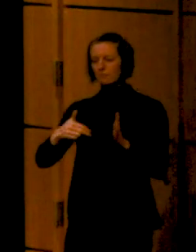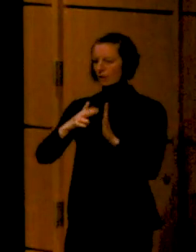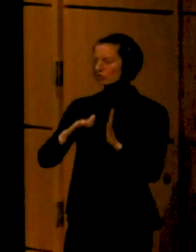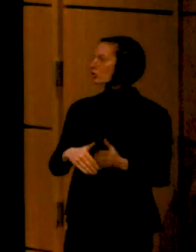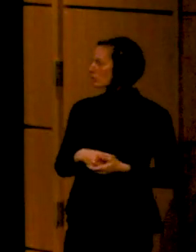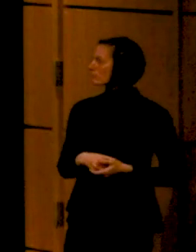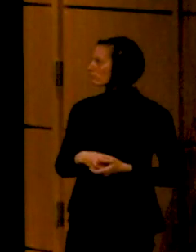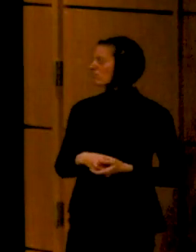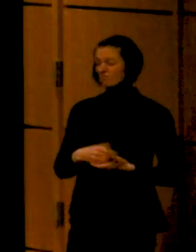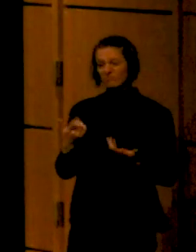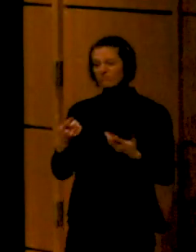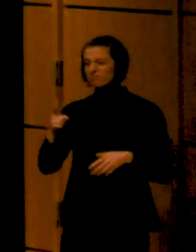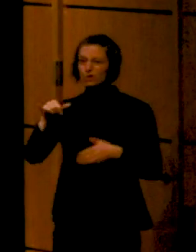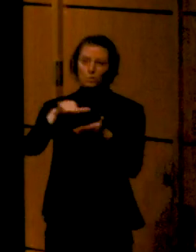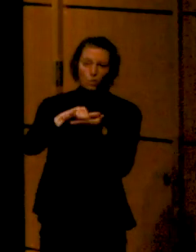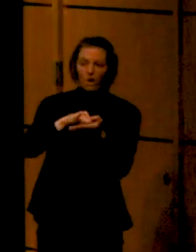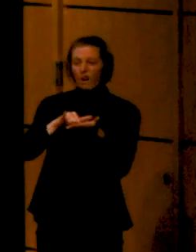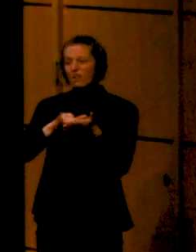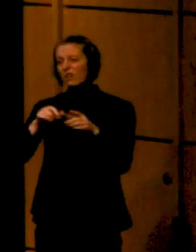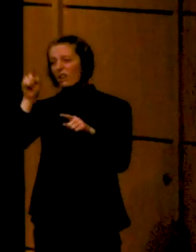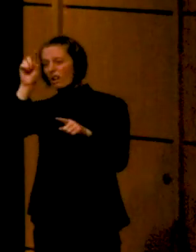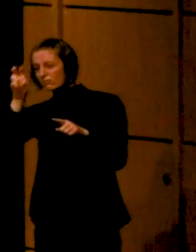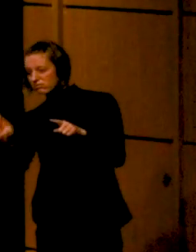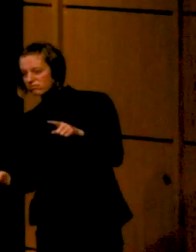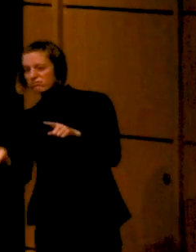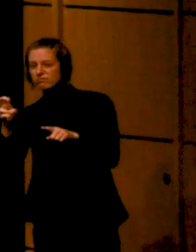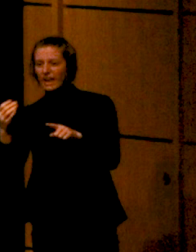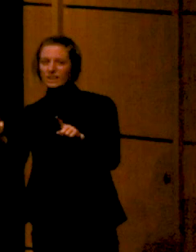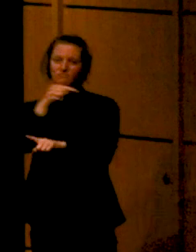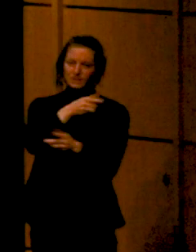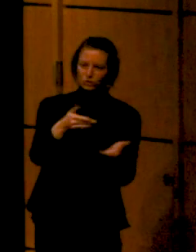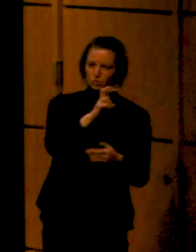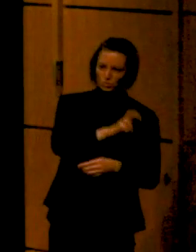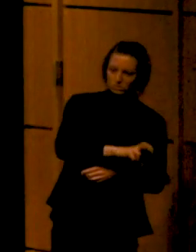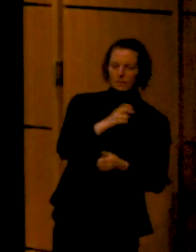and down the West Coast and in New York as well getting rave reviews every time she showed.